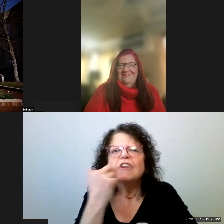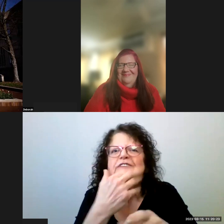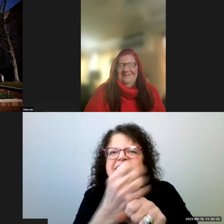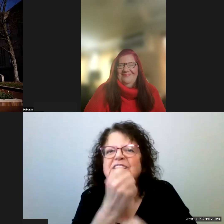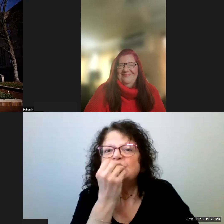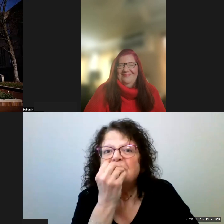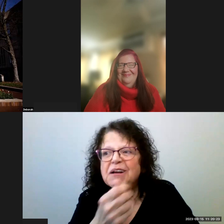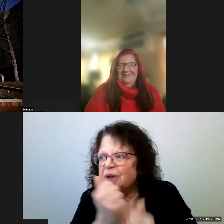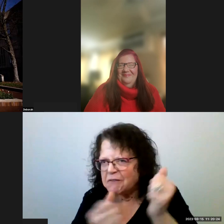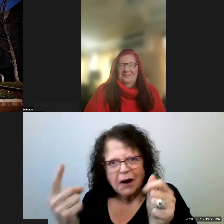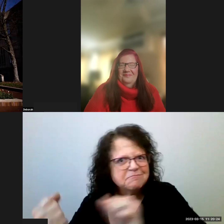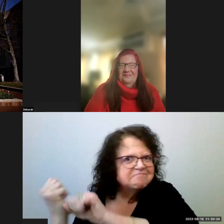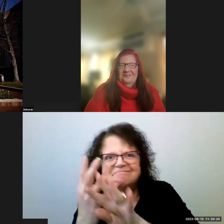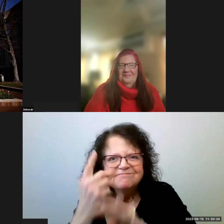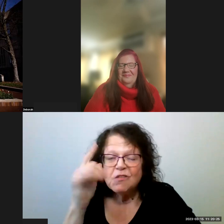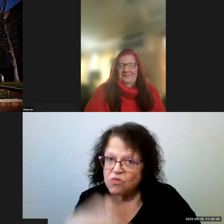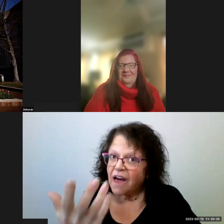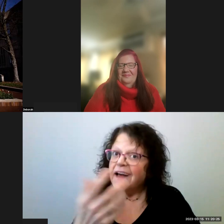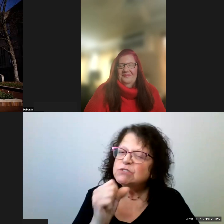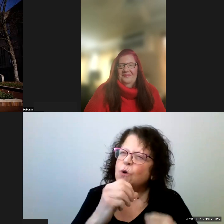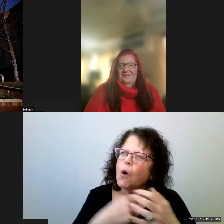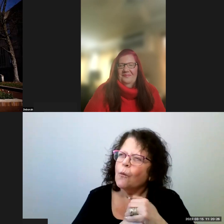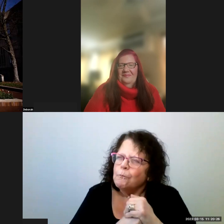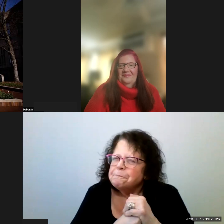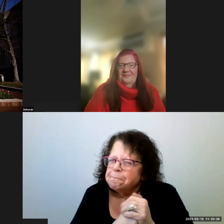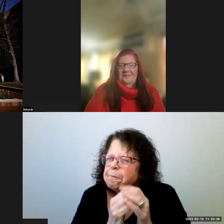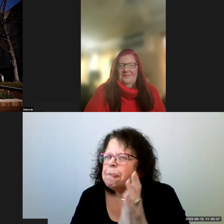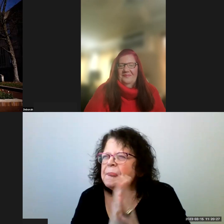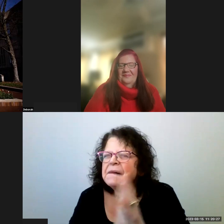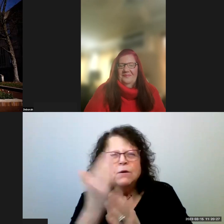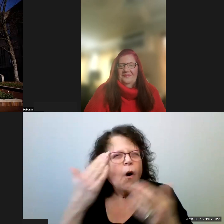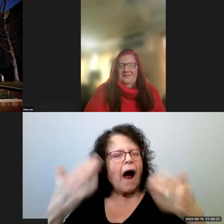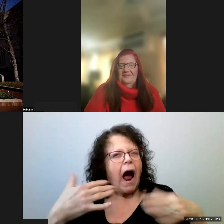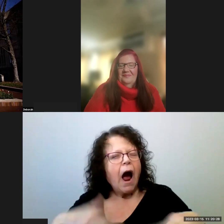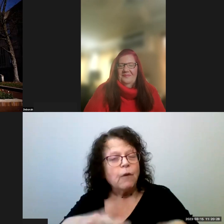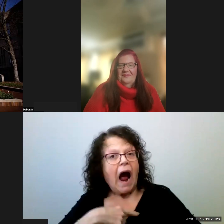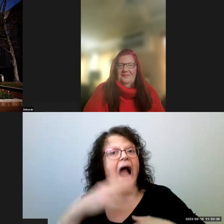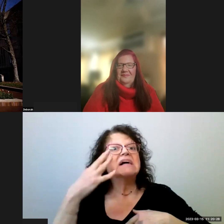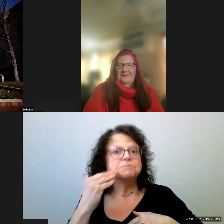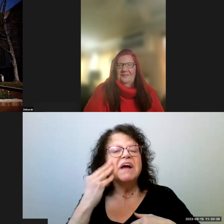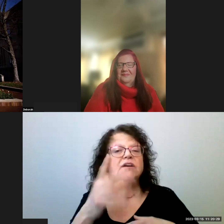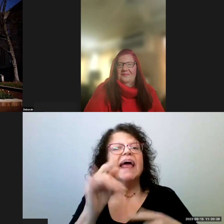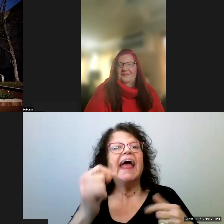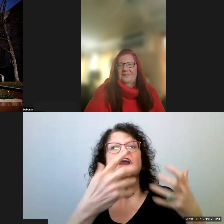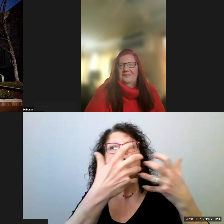was ready for that. It was an experience that I experienced and now that it worked all right.